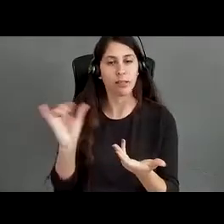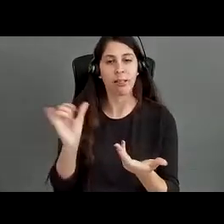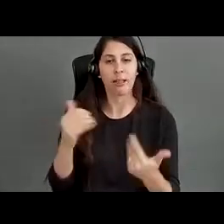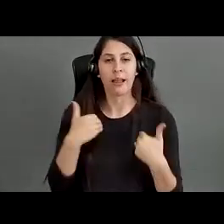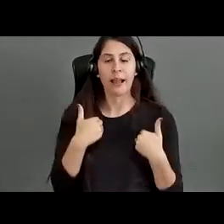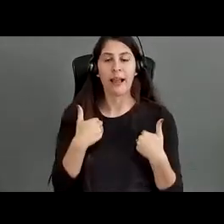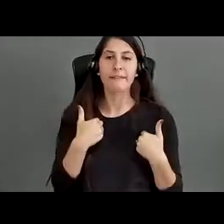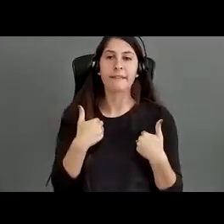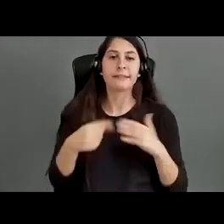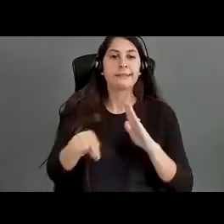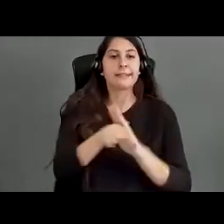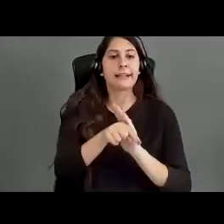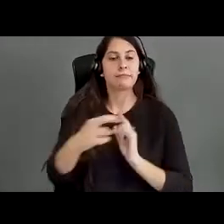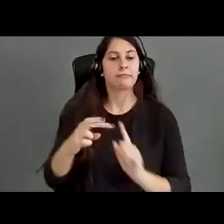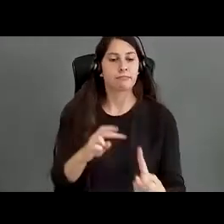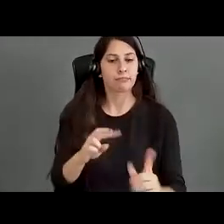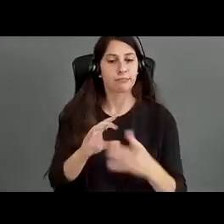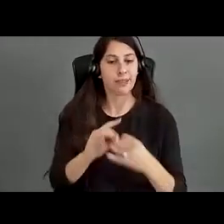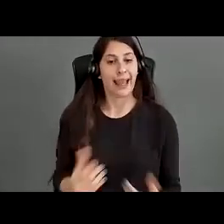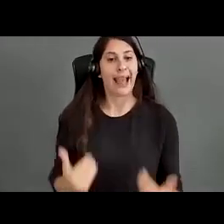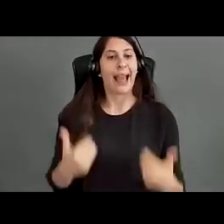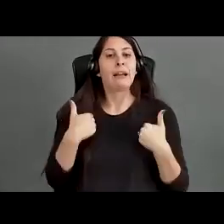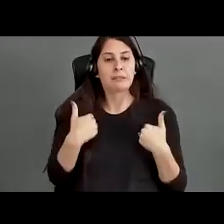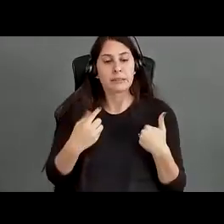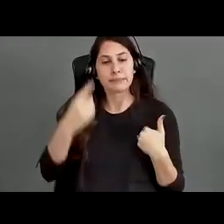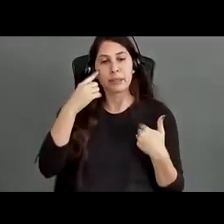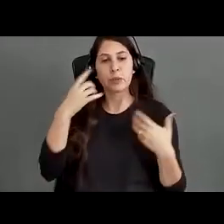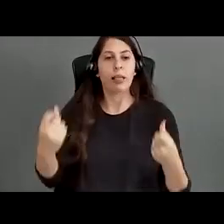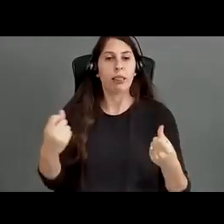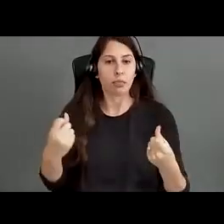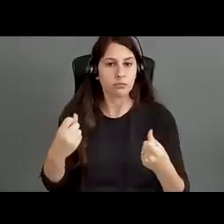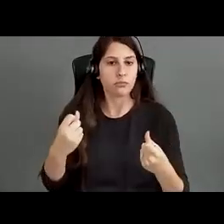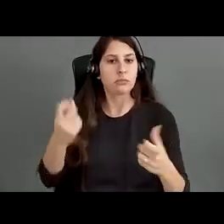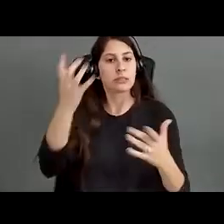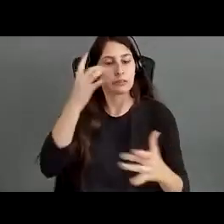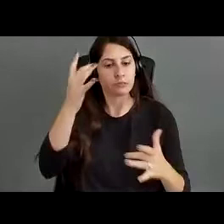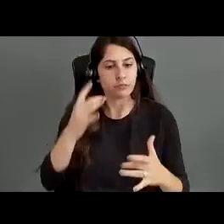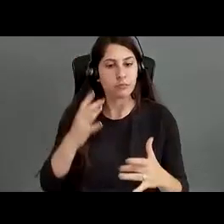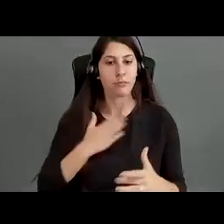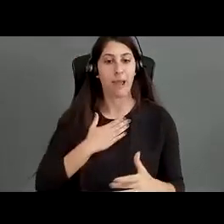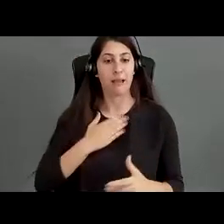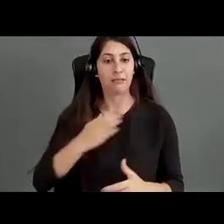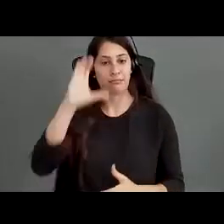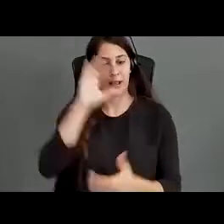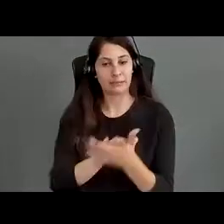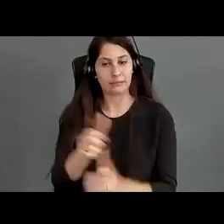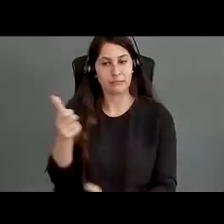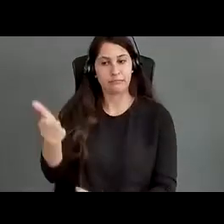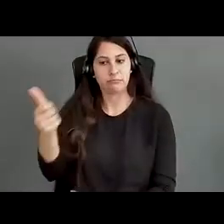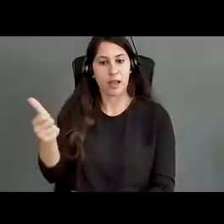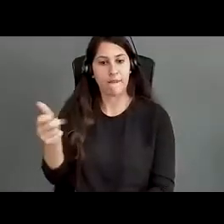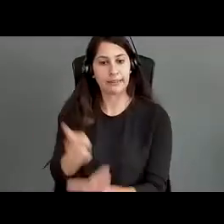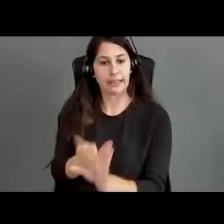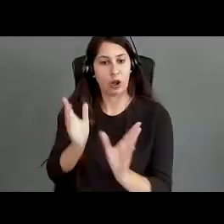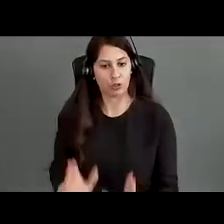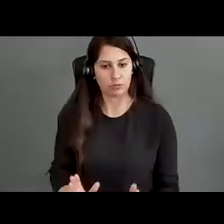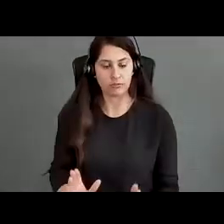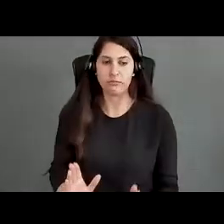about having a behavioral health condition. My husband's a psychiatrist. And literally, I can't tell you how many times